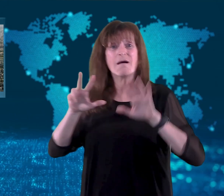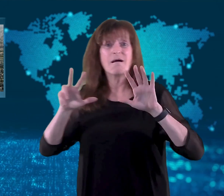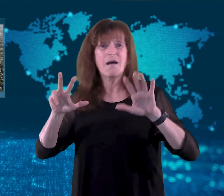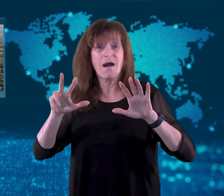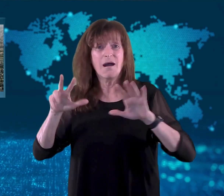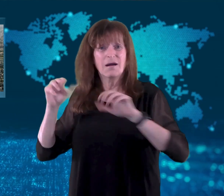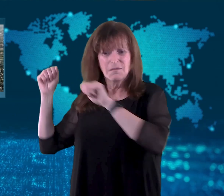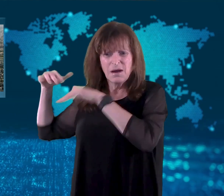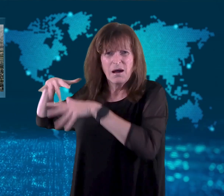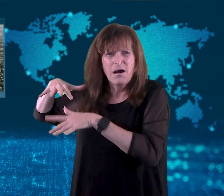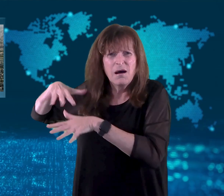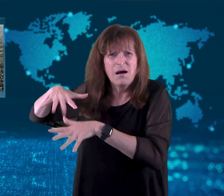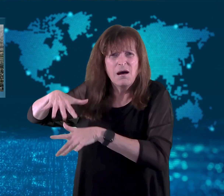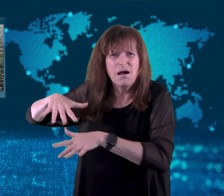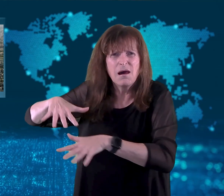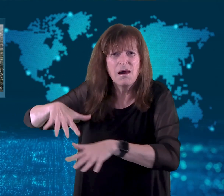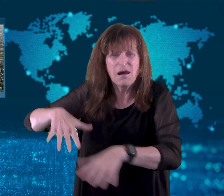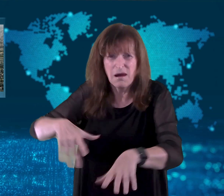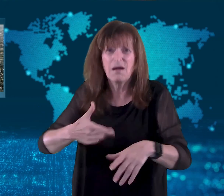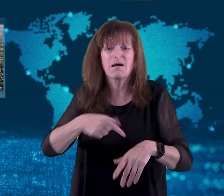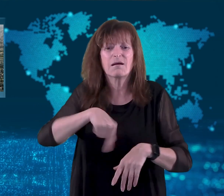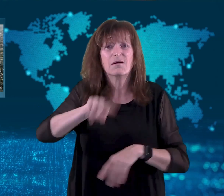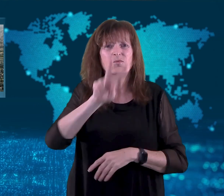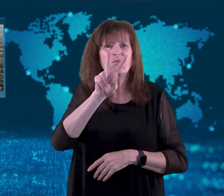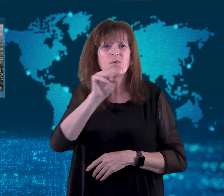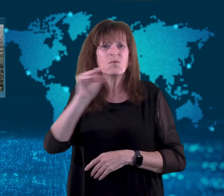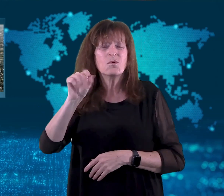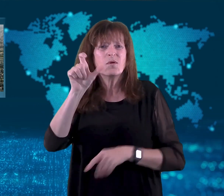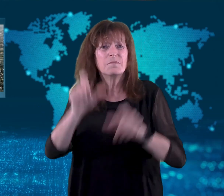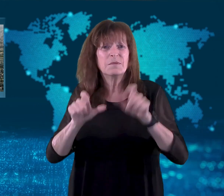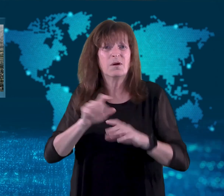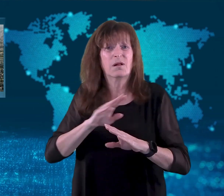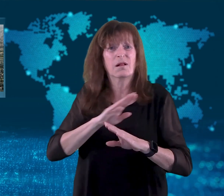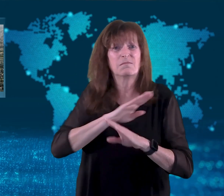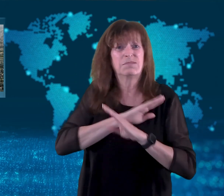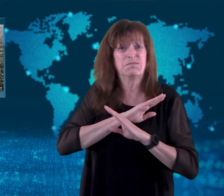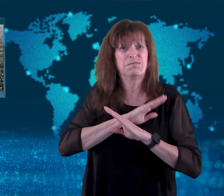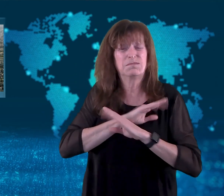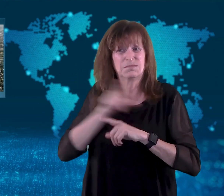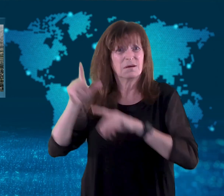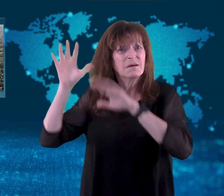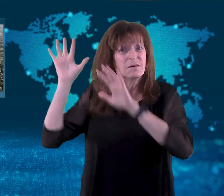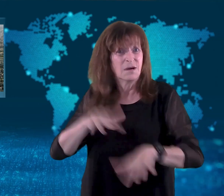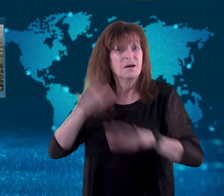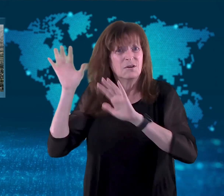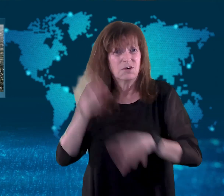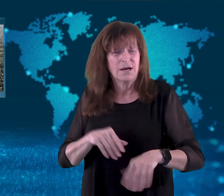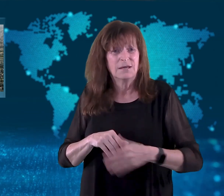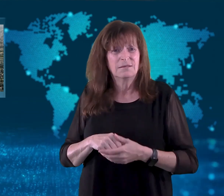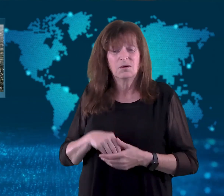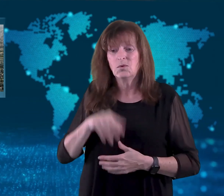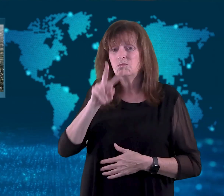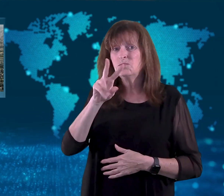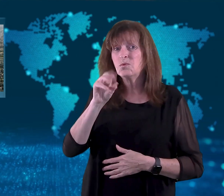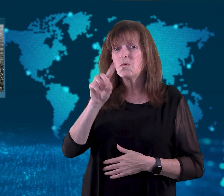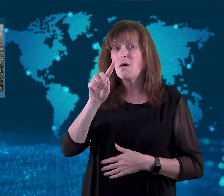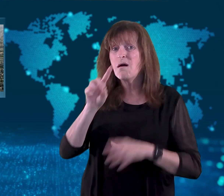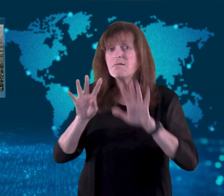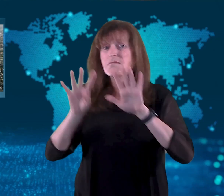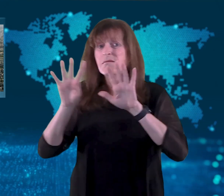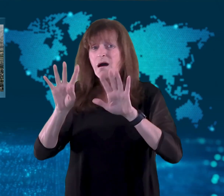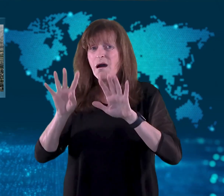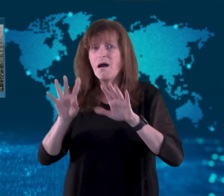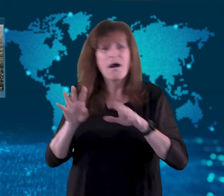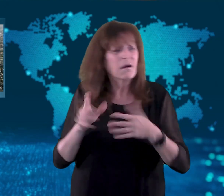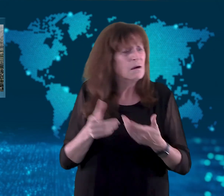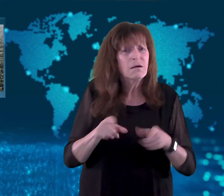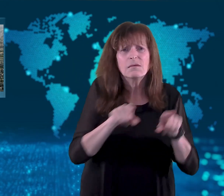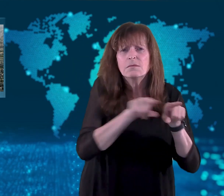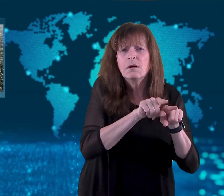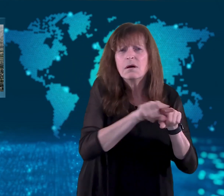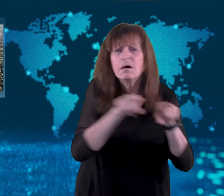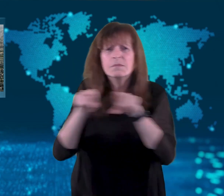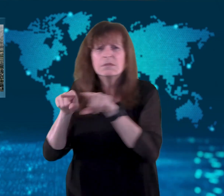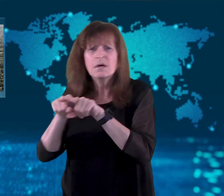In 2018, landslides killed over 200 people during the rainy season.